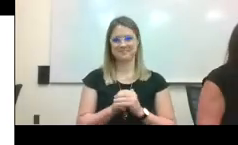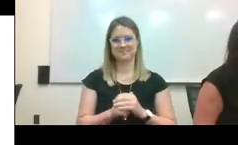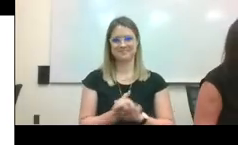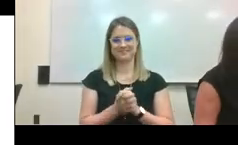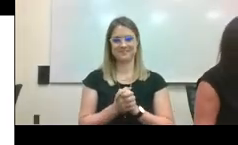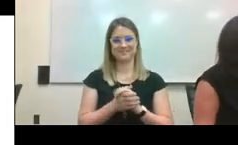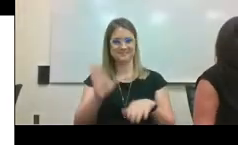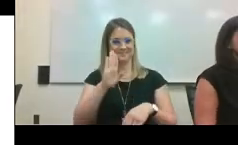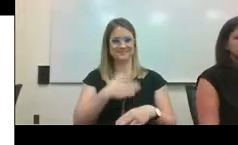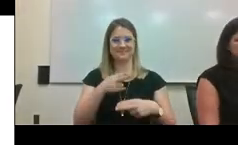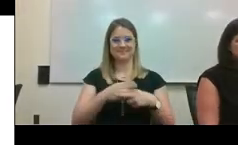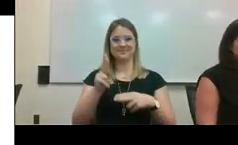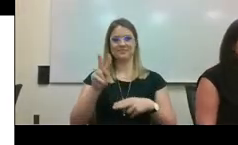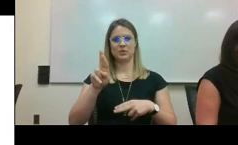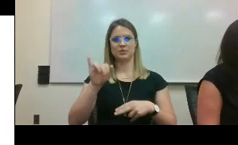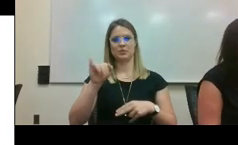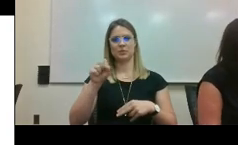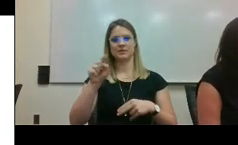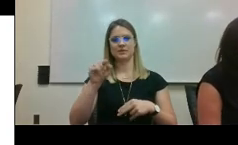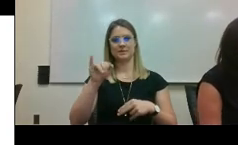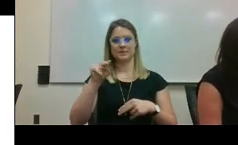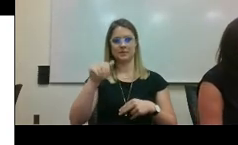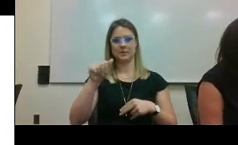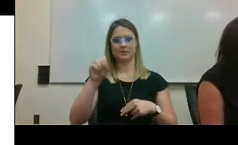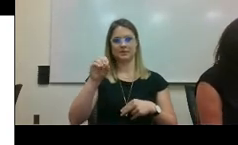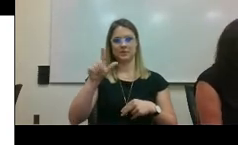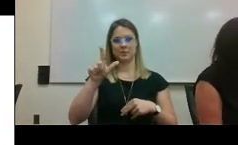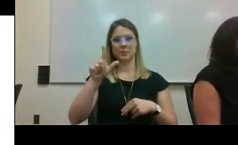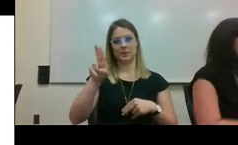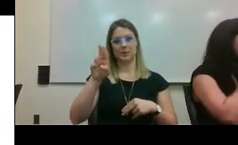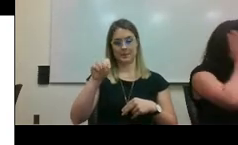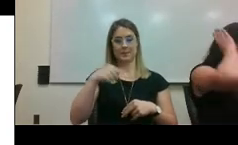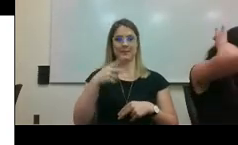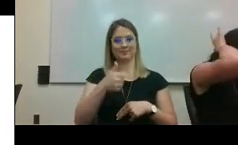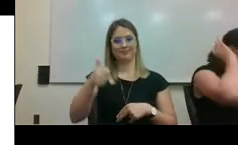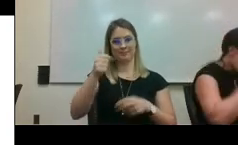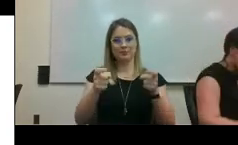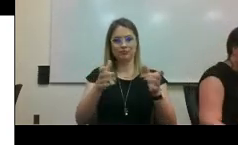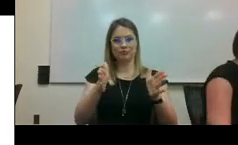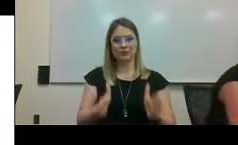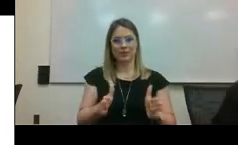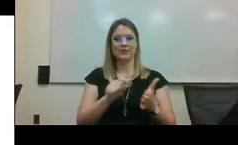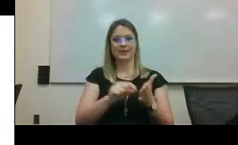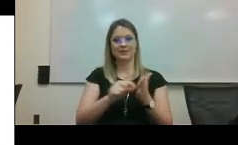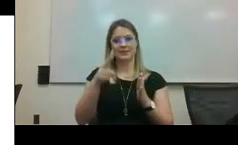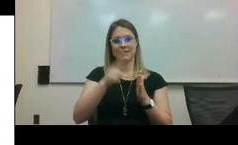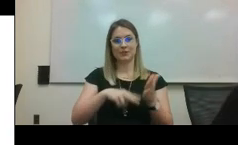So, my name is Kristina Solum, and I'm the senior director of Literacy and Learning at School-to-School International.